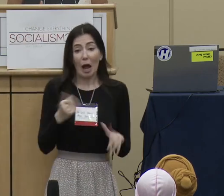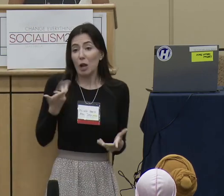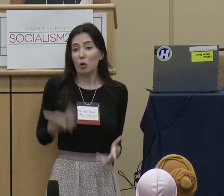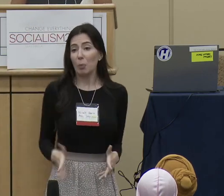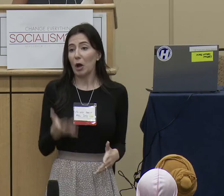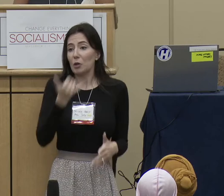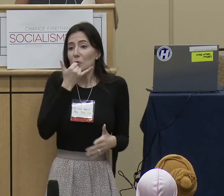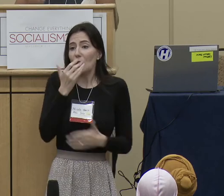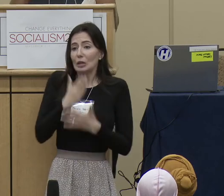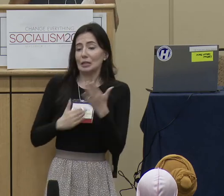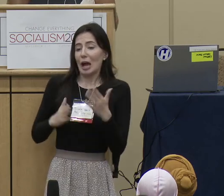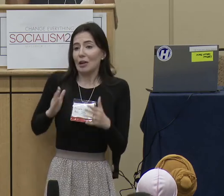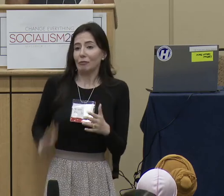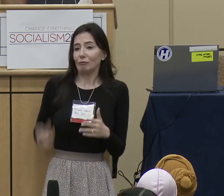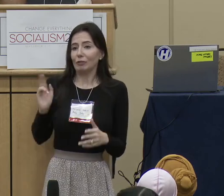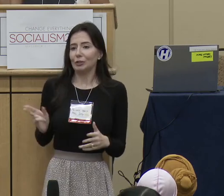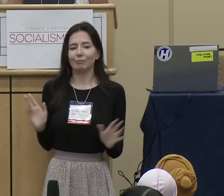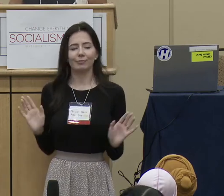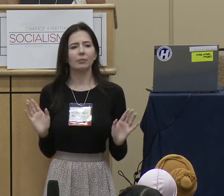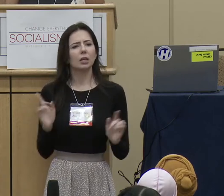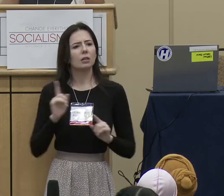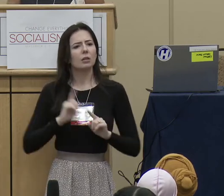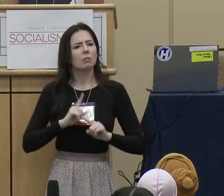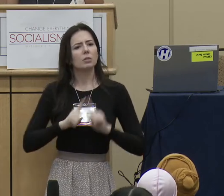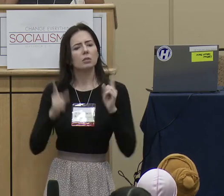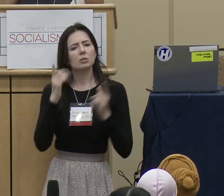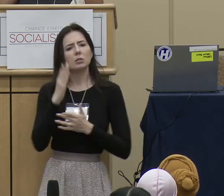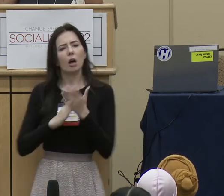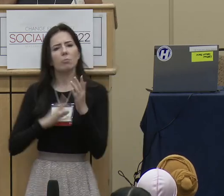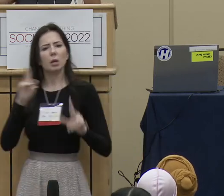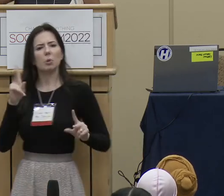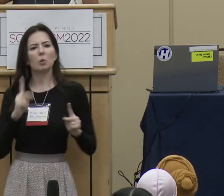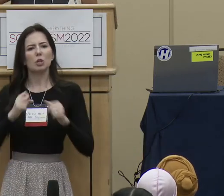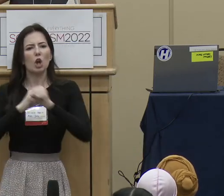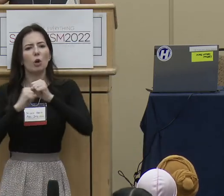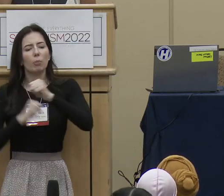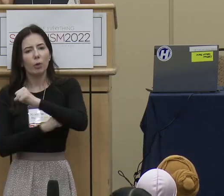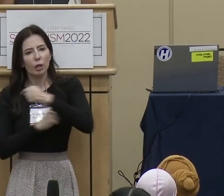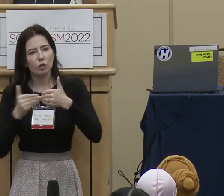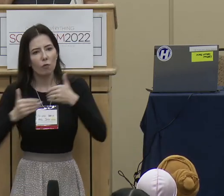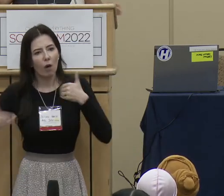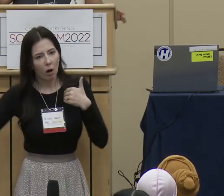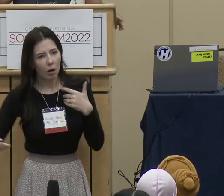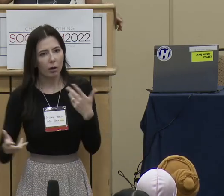didn't even know why they were there. They just thought I don't want to be on the wrong side of history. For some